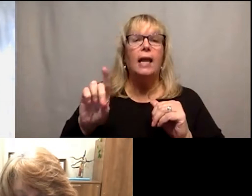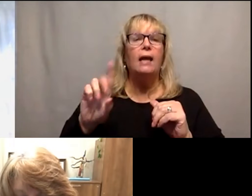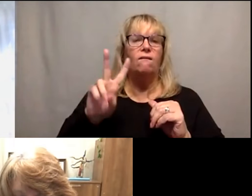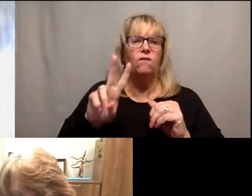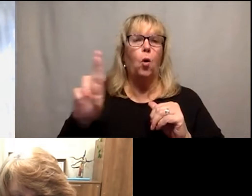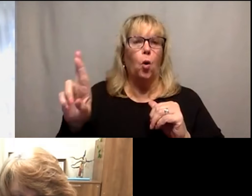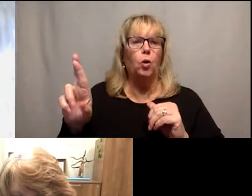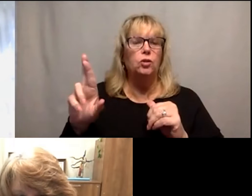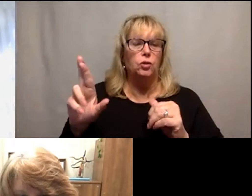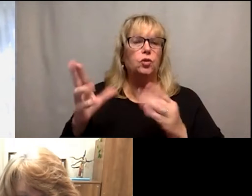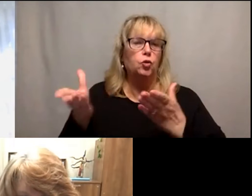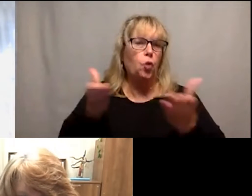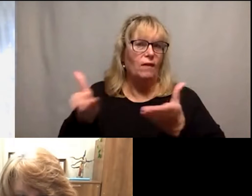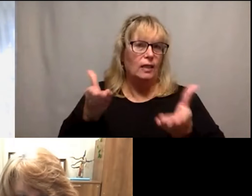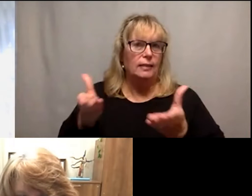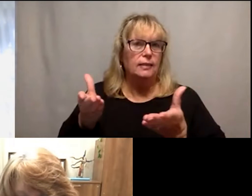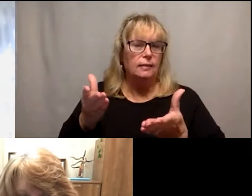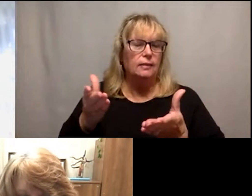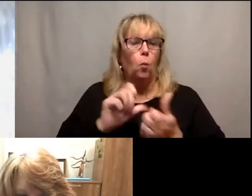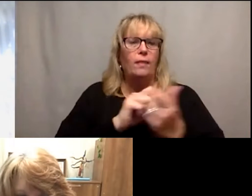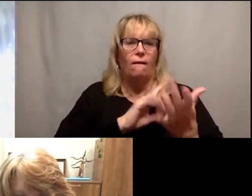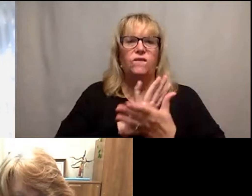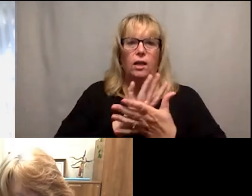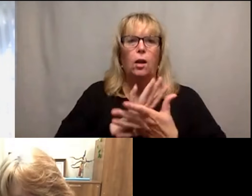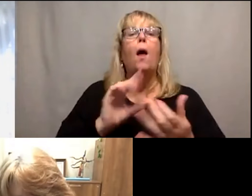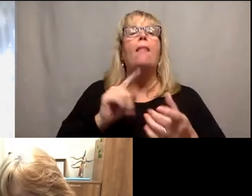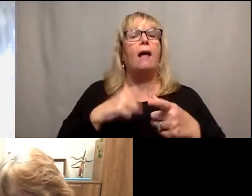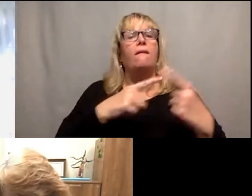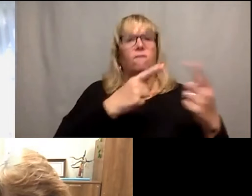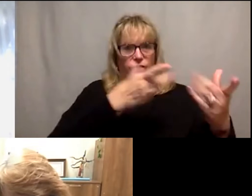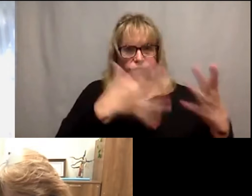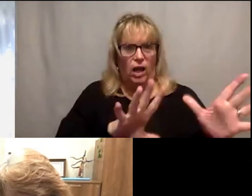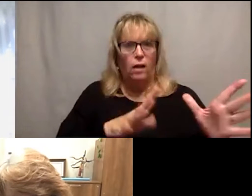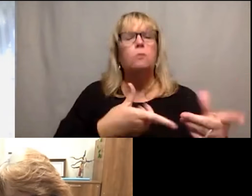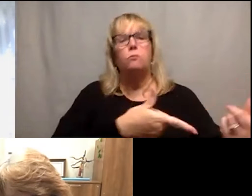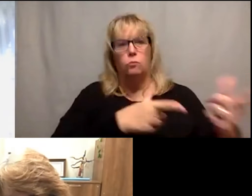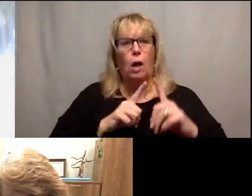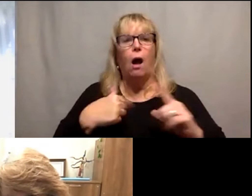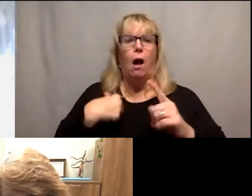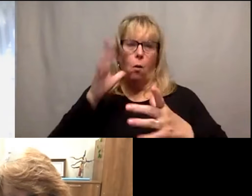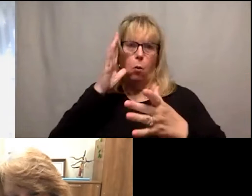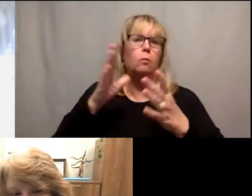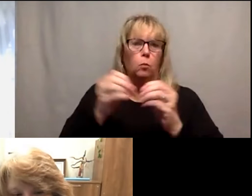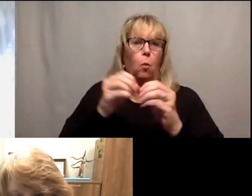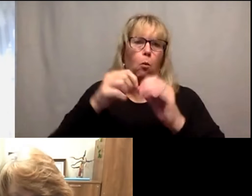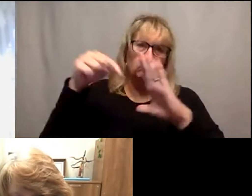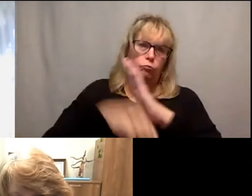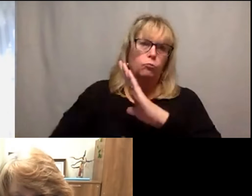so after the video I'll talk particularly about priests so that's kind of the intro so